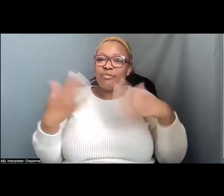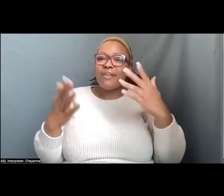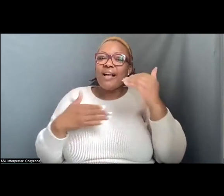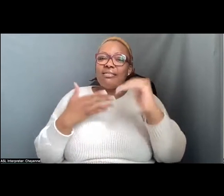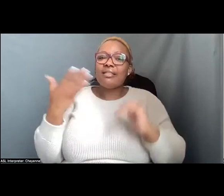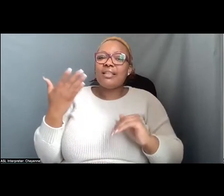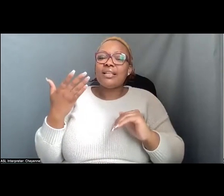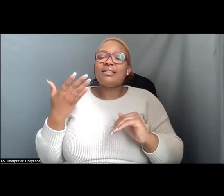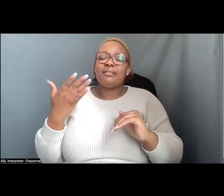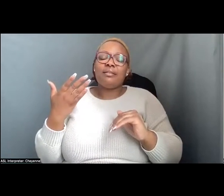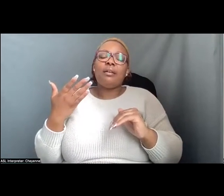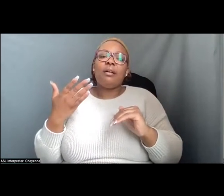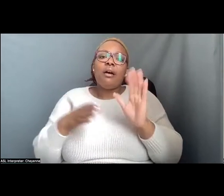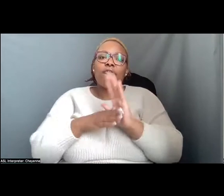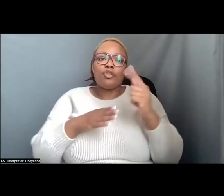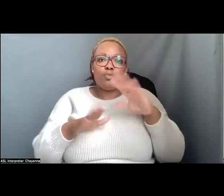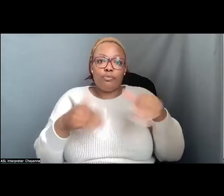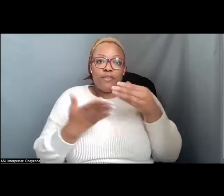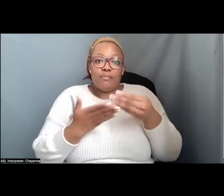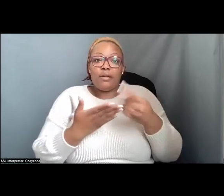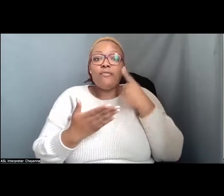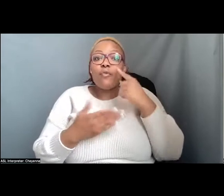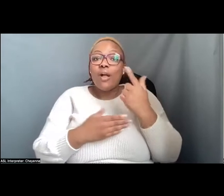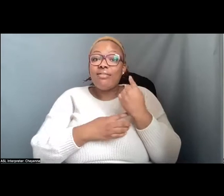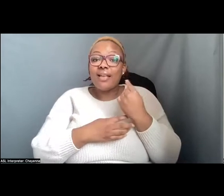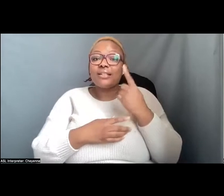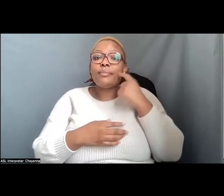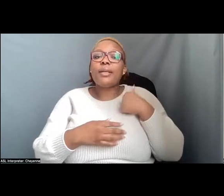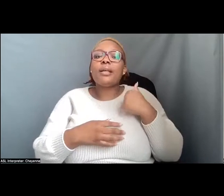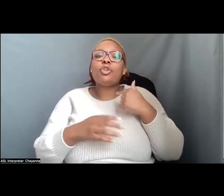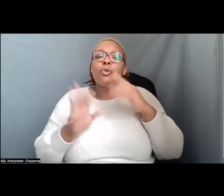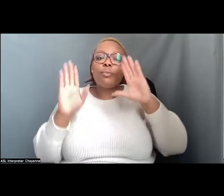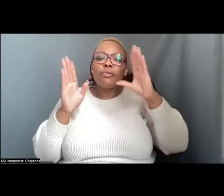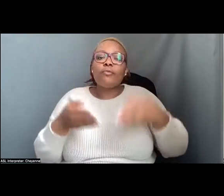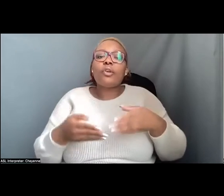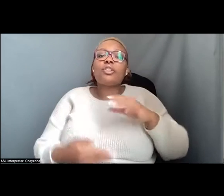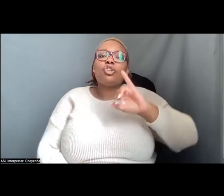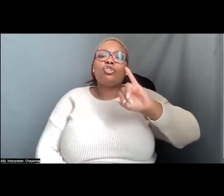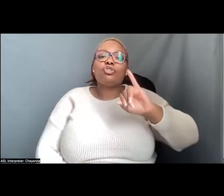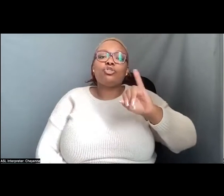Because we're really focusing on journalistic methodology as kind of our first layer of review.